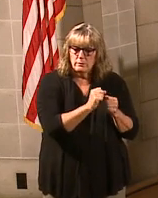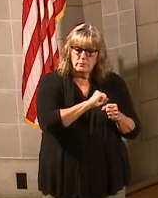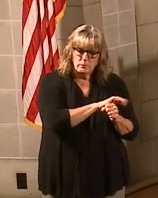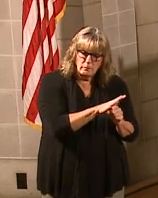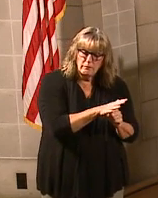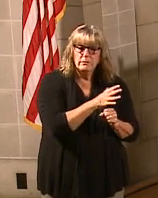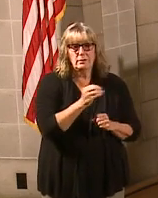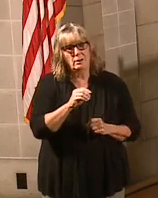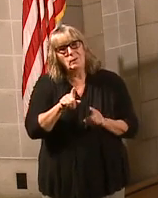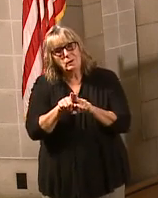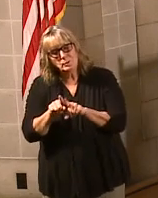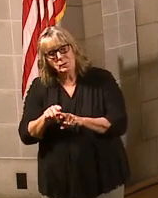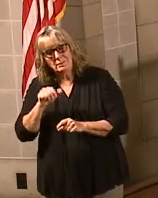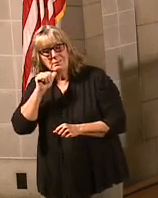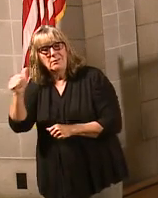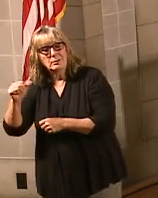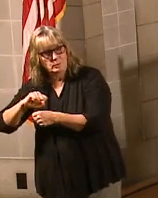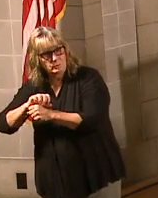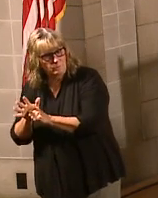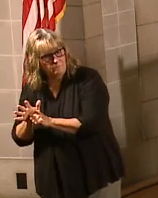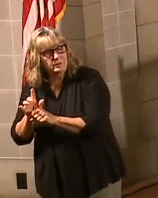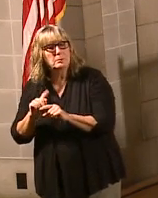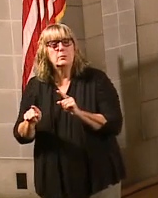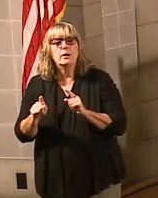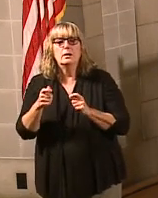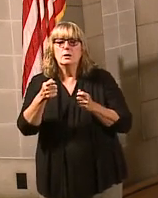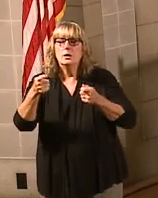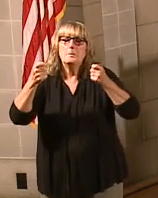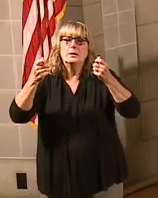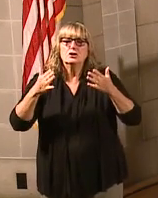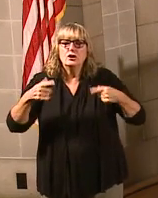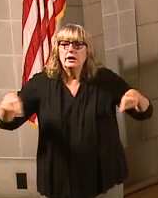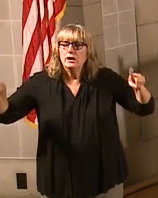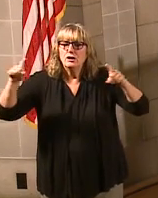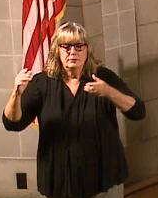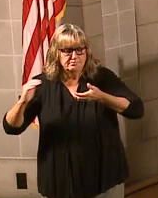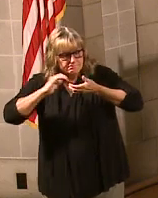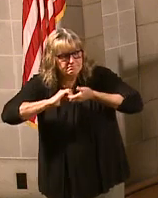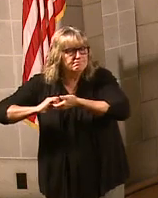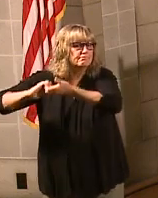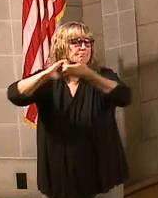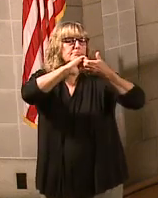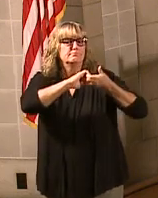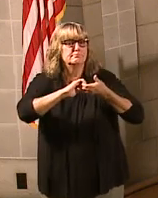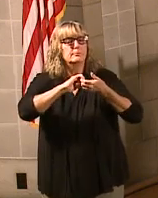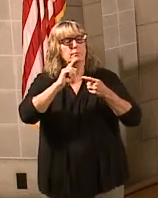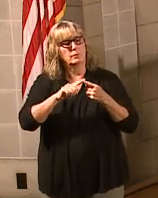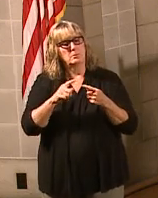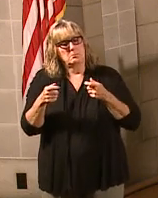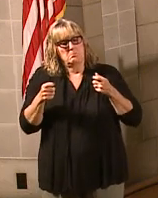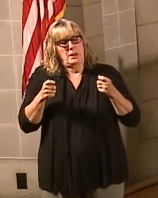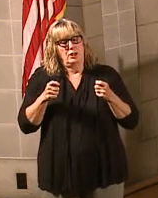ABLE TO TAKE CARE OF PATIENTS WHO ARE COMING TO THE HOSPITAL